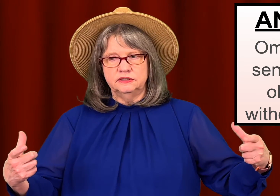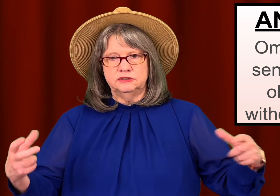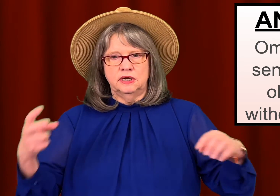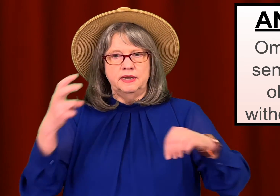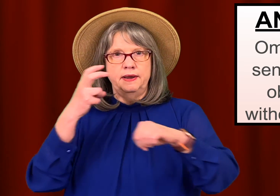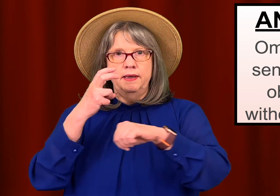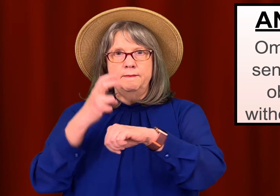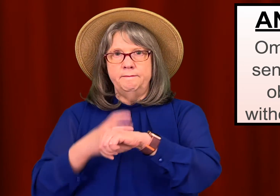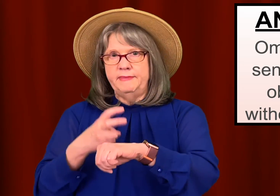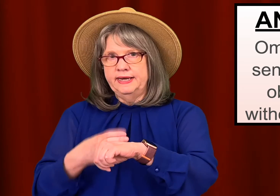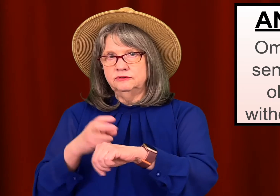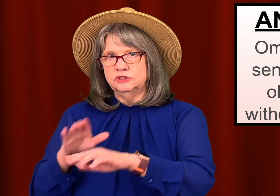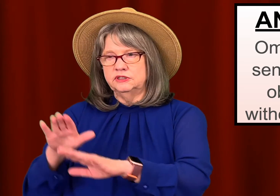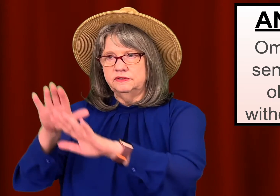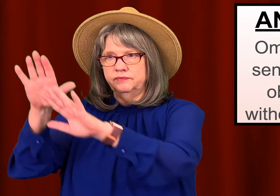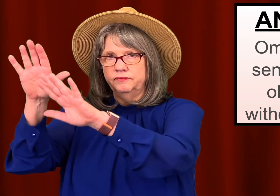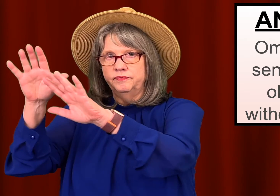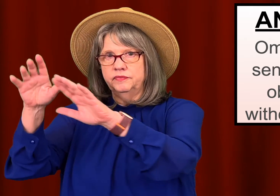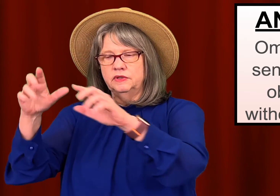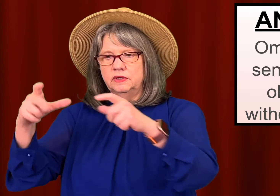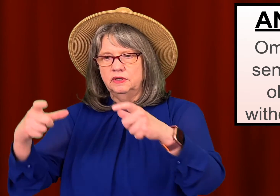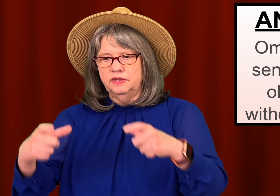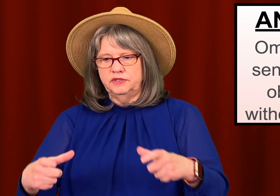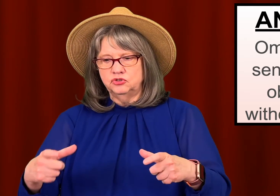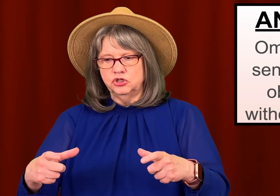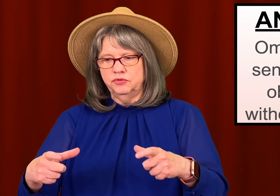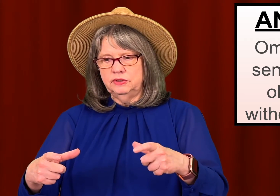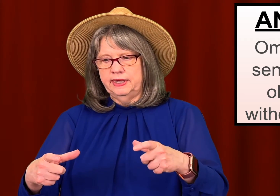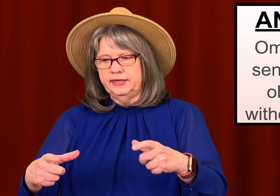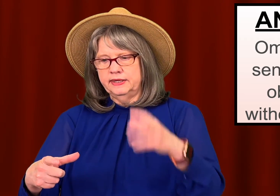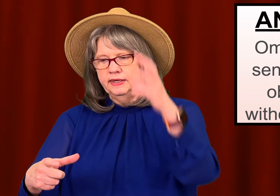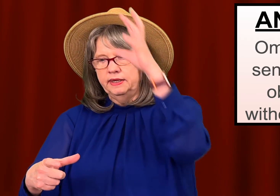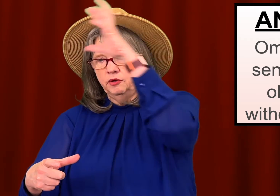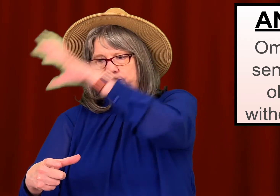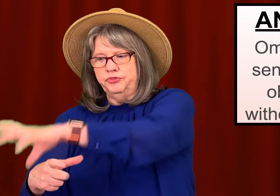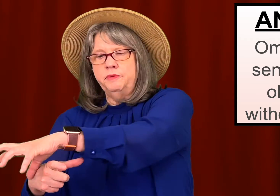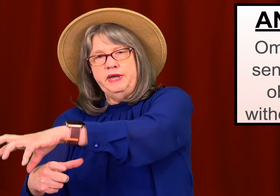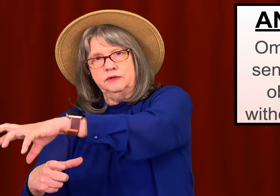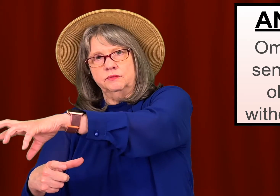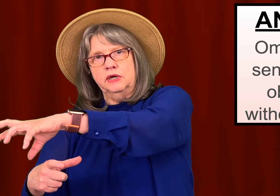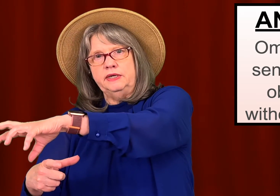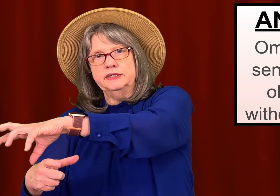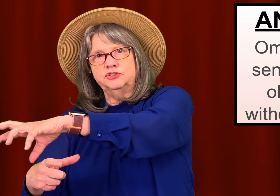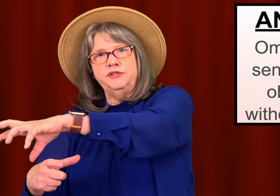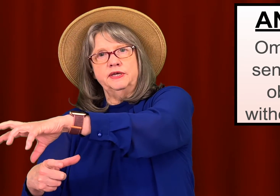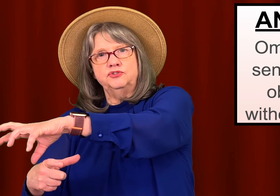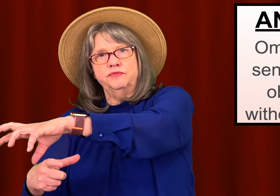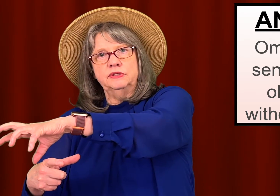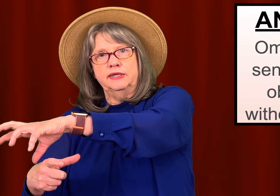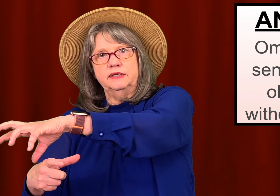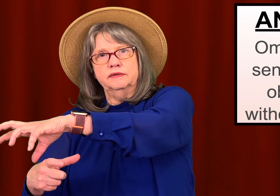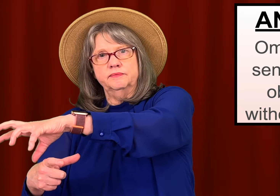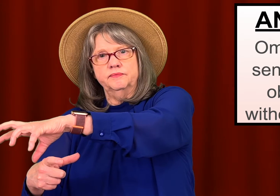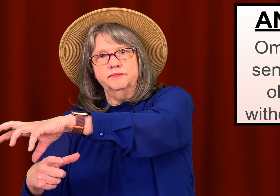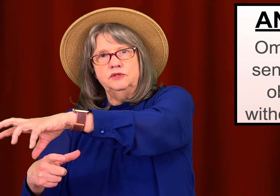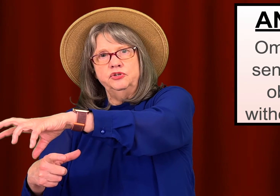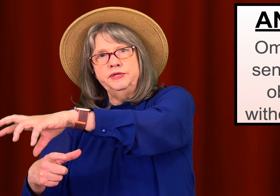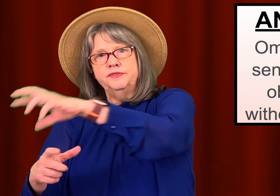could sign, MOUNTAIN. Then show the lake and put the mountain right next to the edge of the lake. Doing it